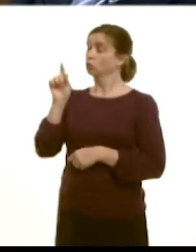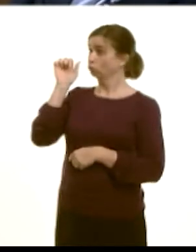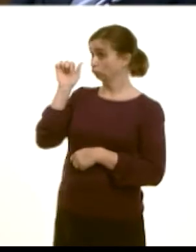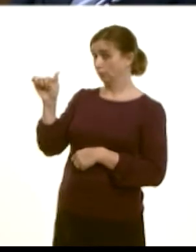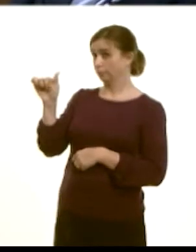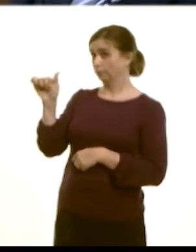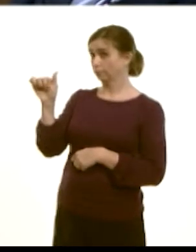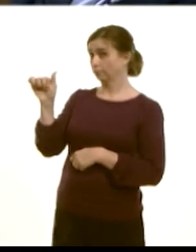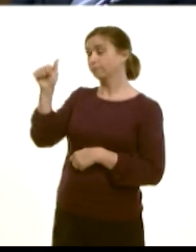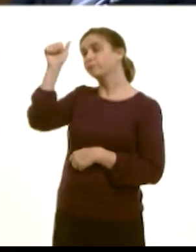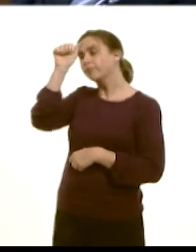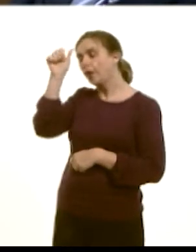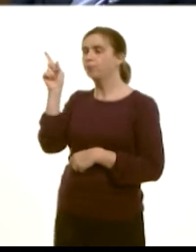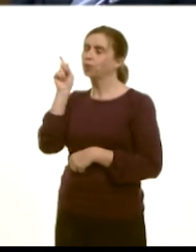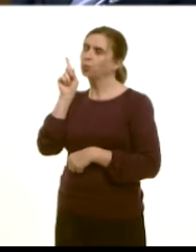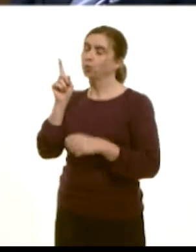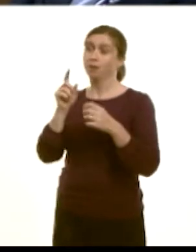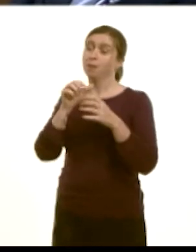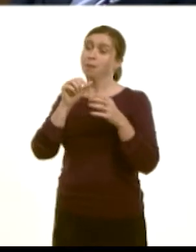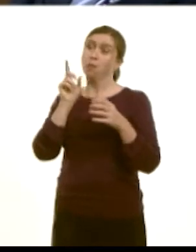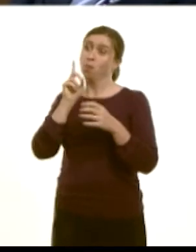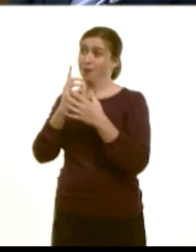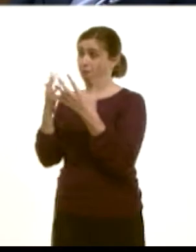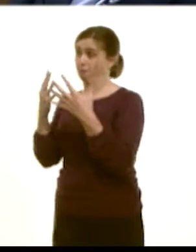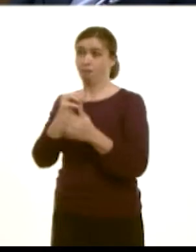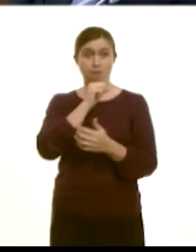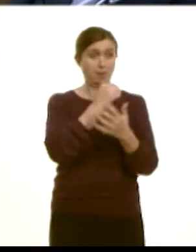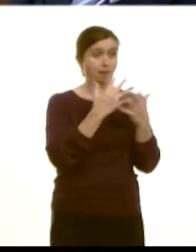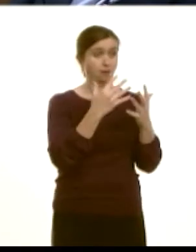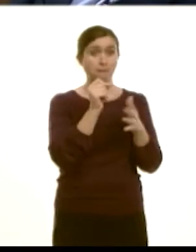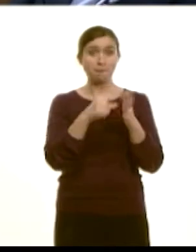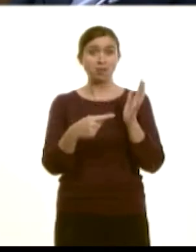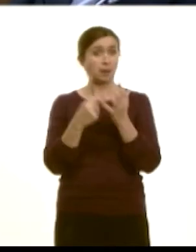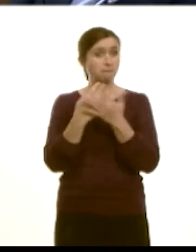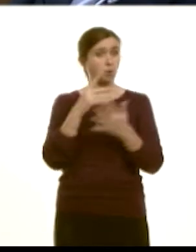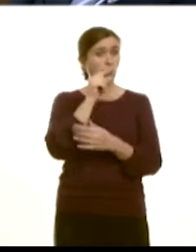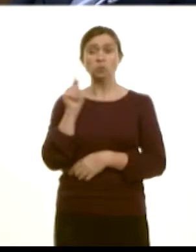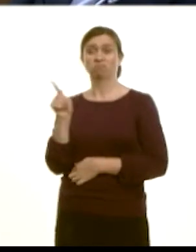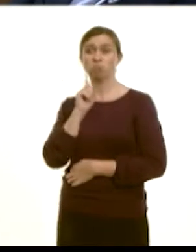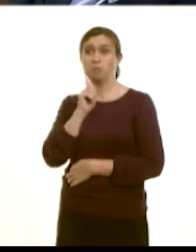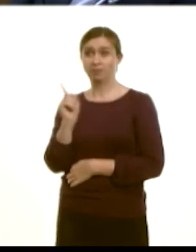We know that women are more likely than men to take on part-time work, and it is undoubtedly